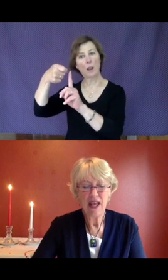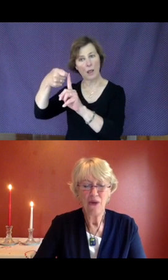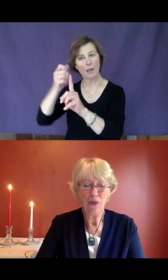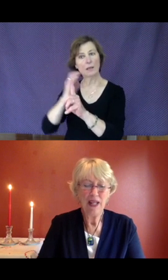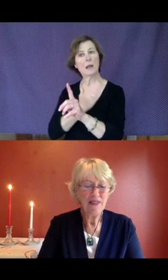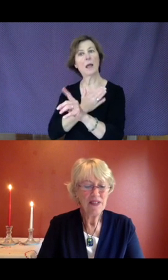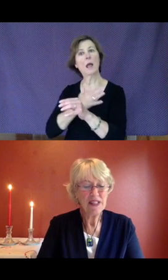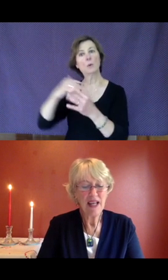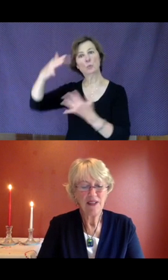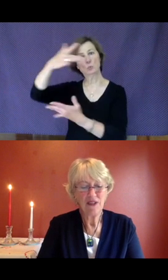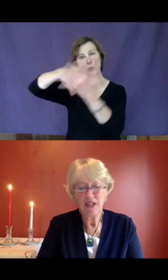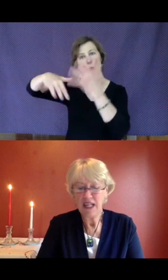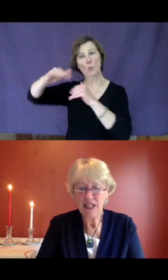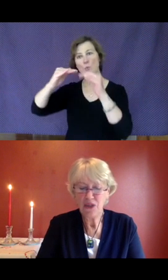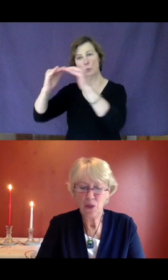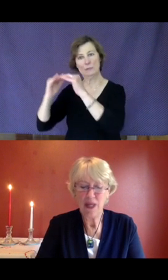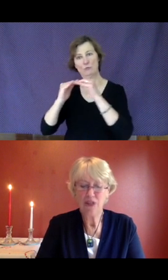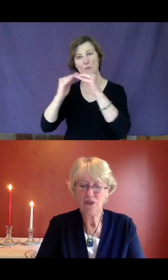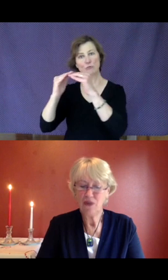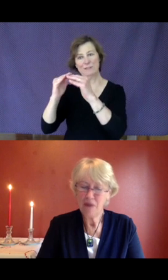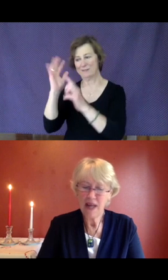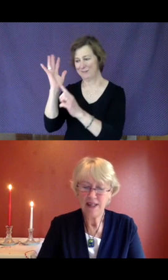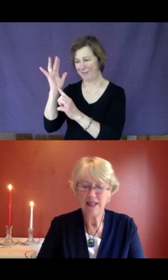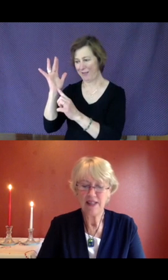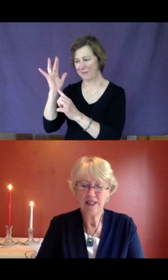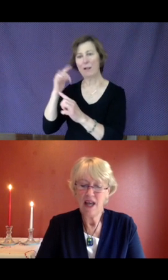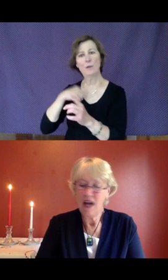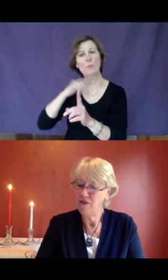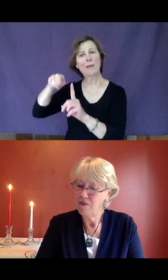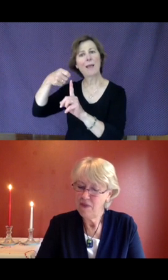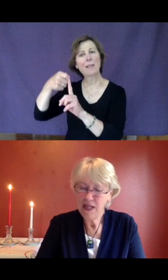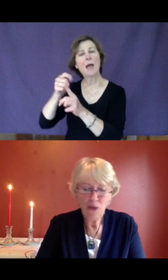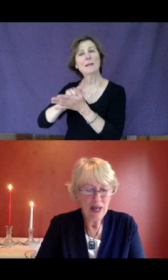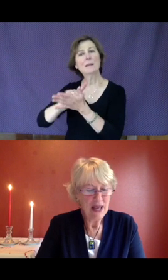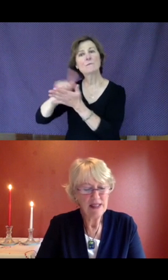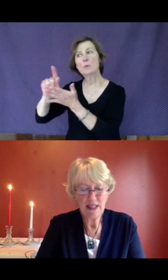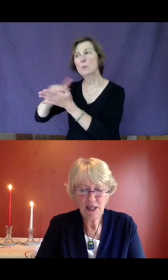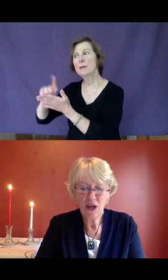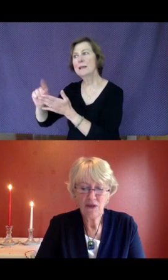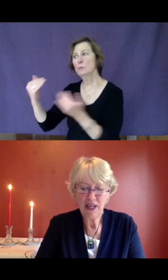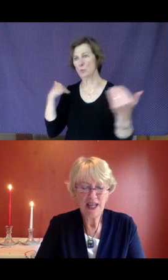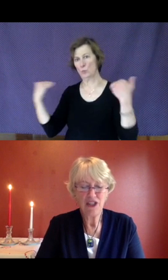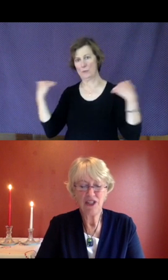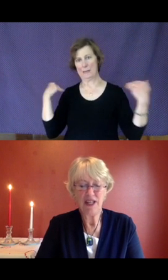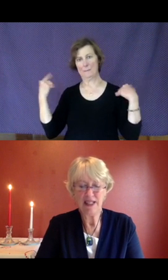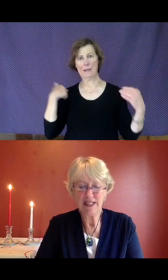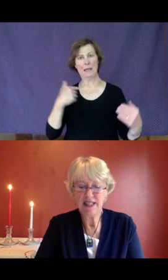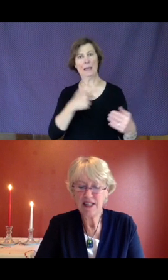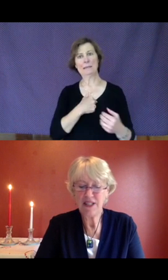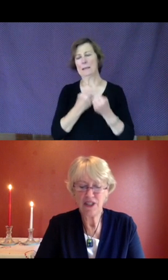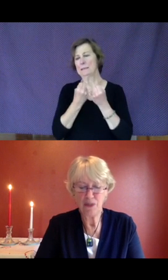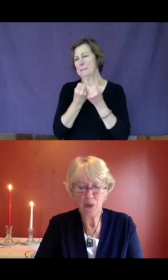We light this candle each week to remind us of the many ways this congregation extends support